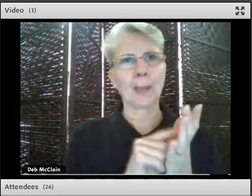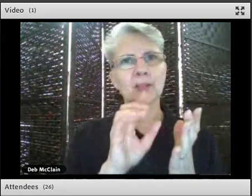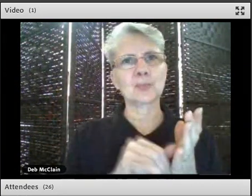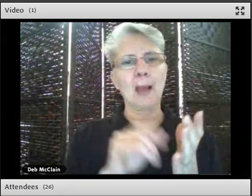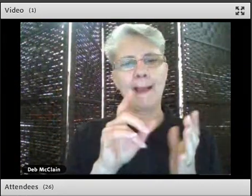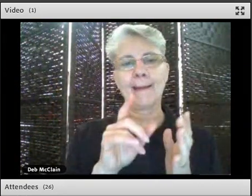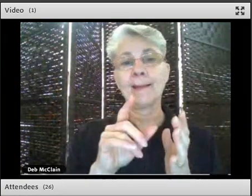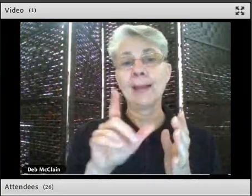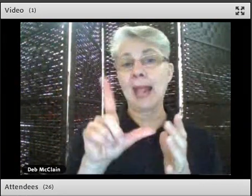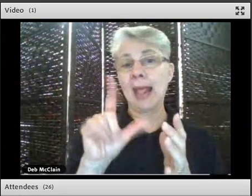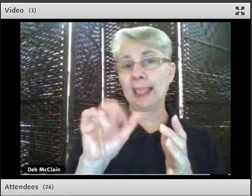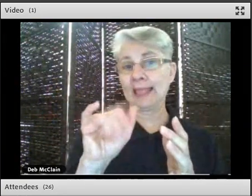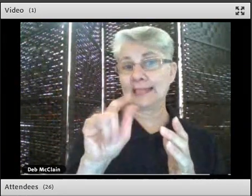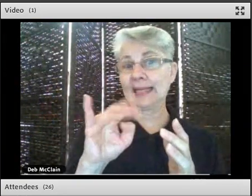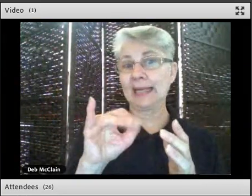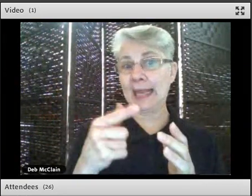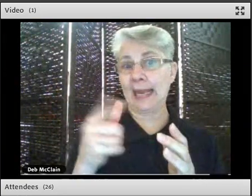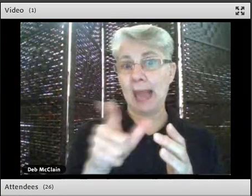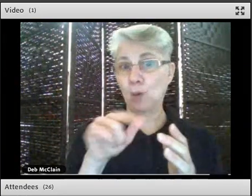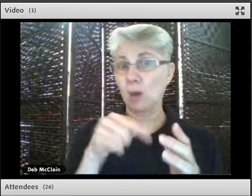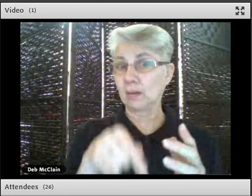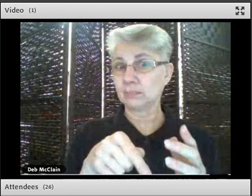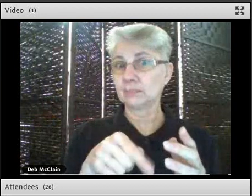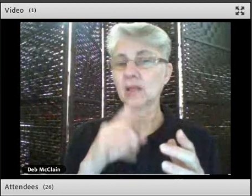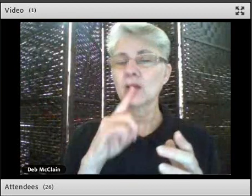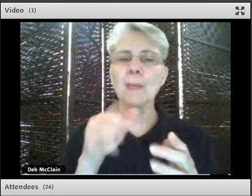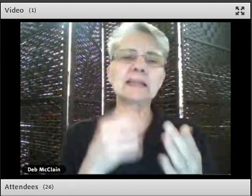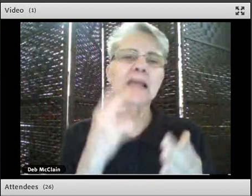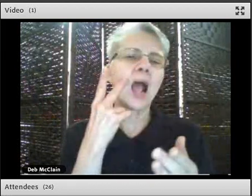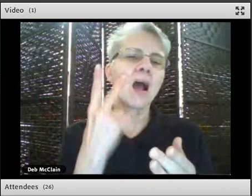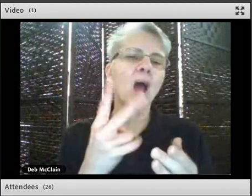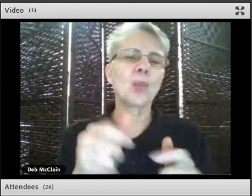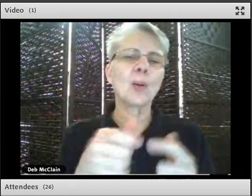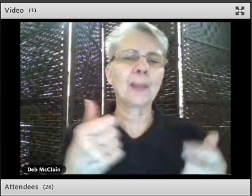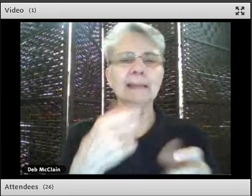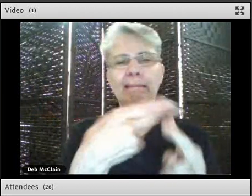but go with what you see that's prominent.